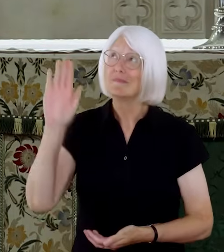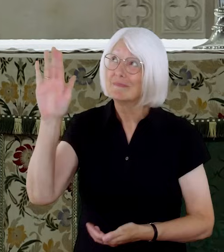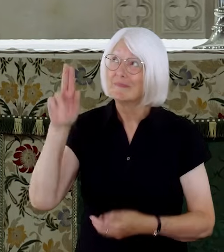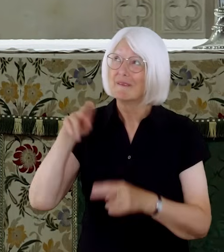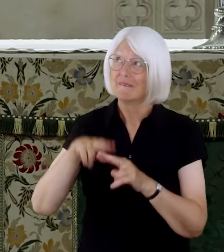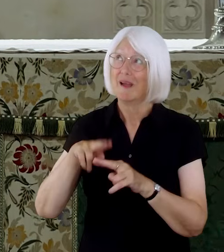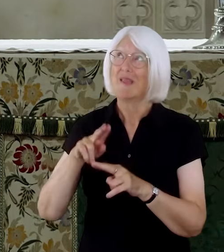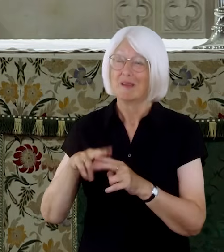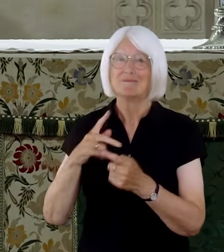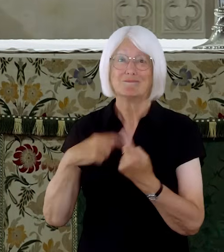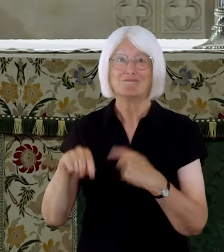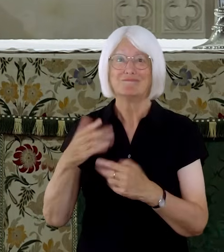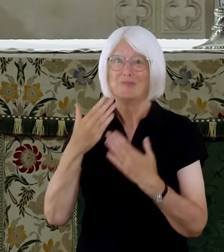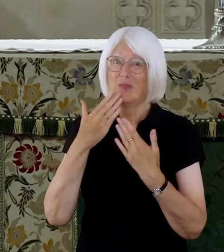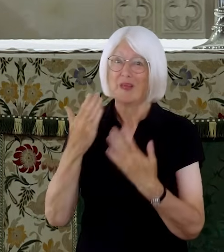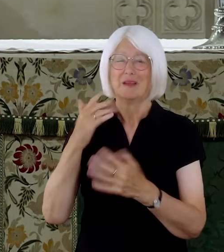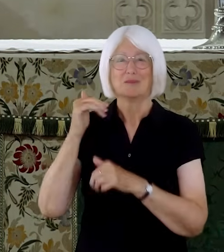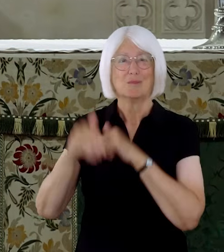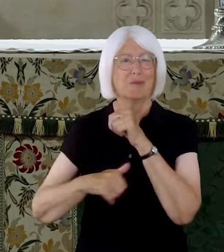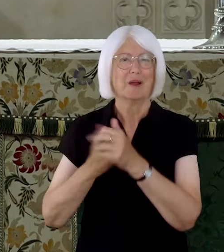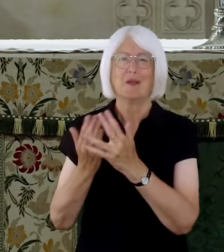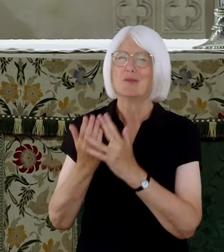Father, we give you thanks and praise